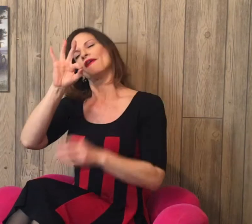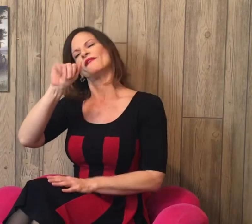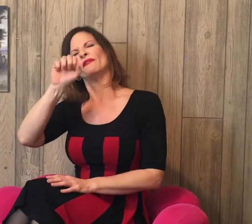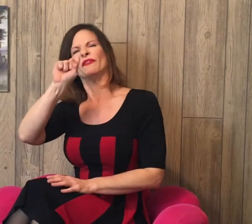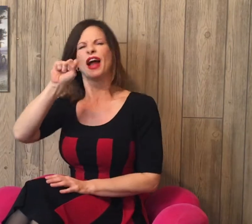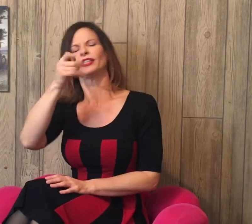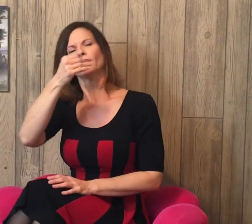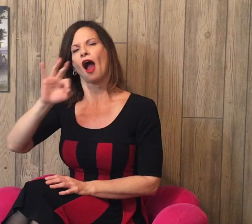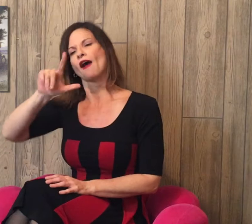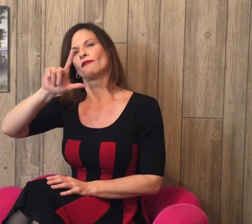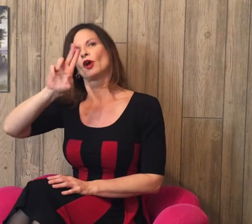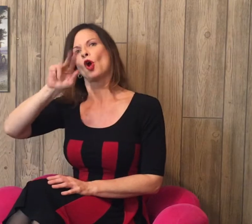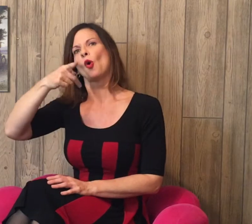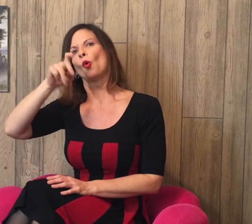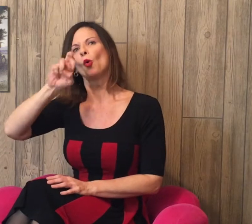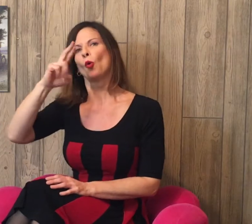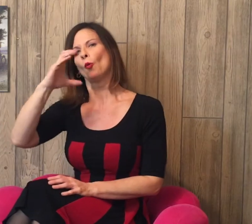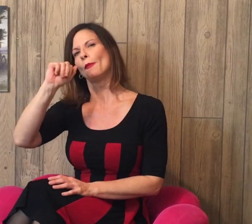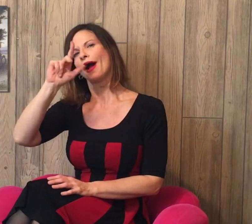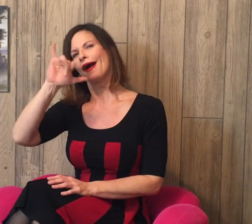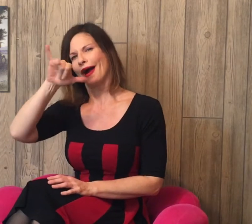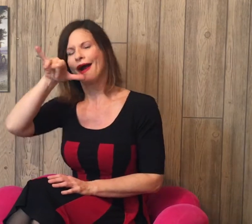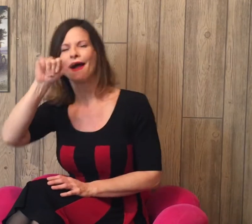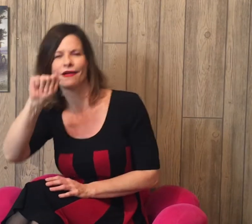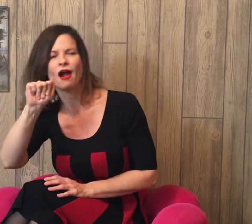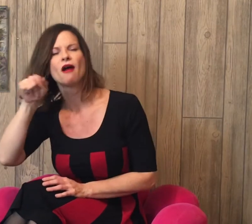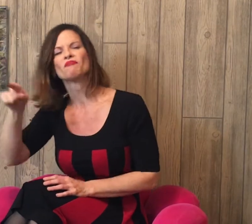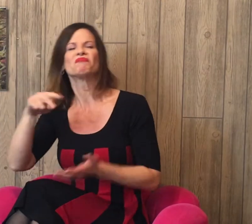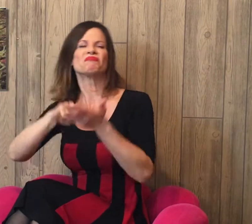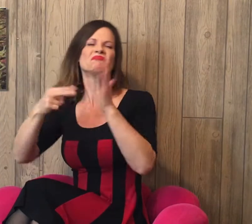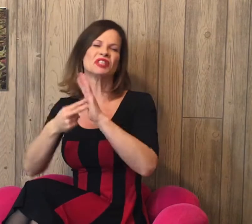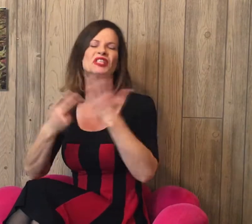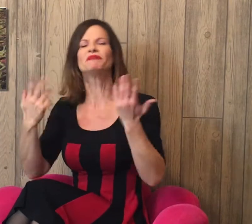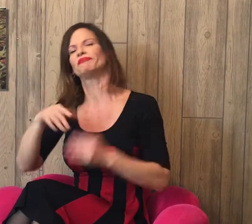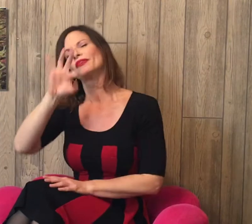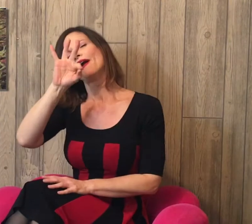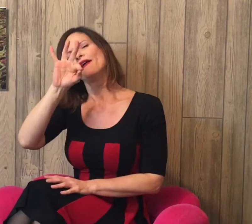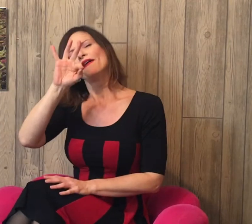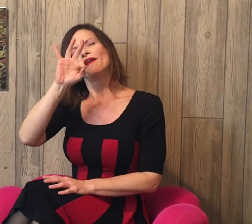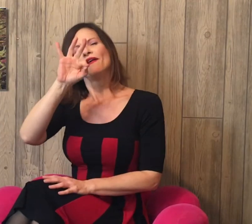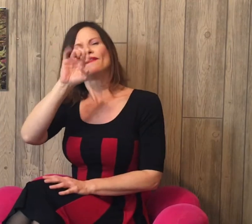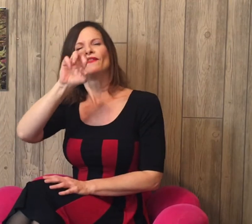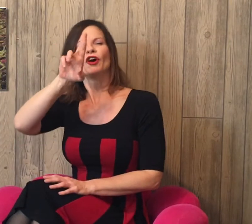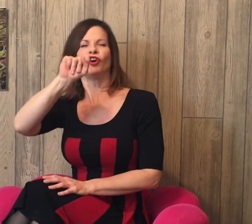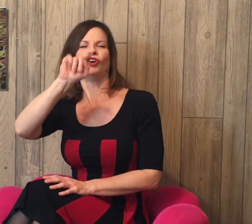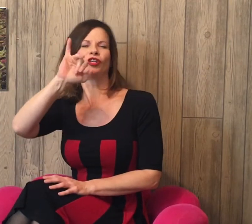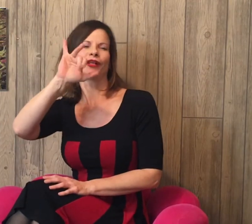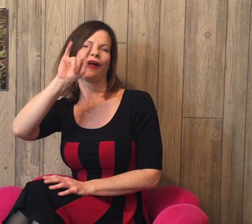Another origin of Valentine's Day comes from the pagan holiday, Feast of Lupercalia,